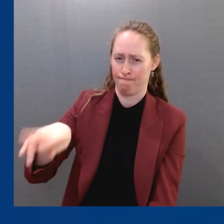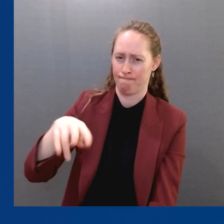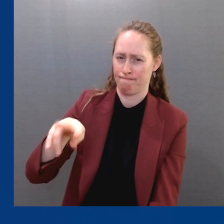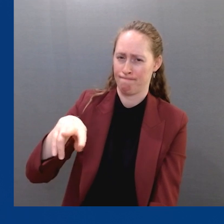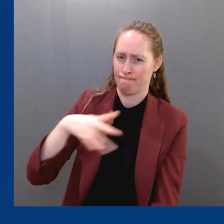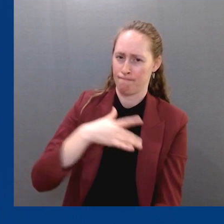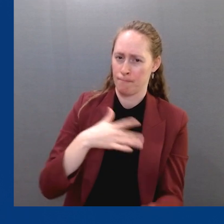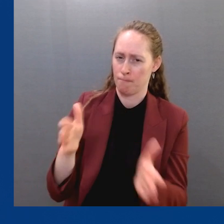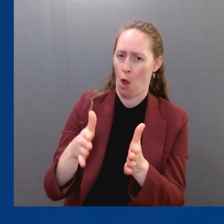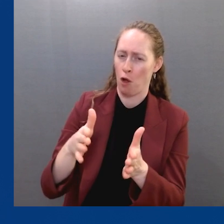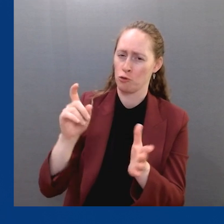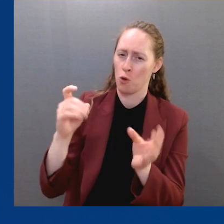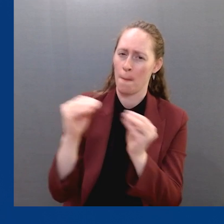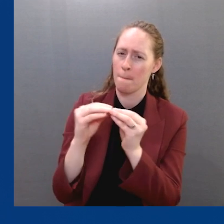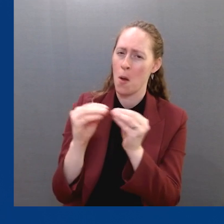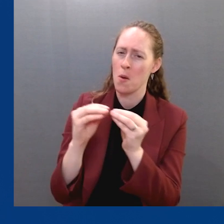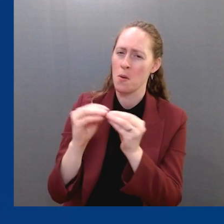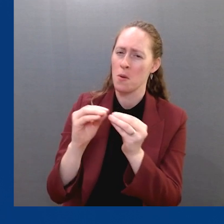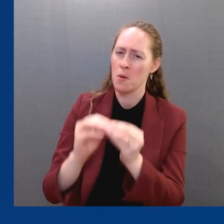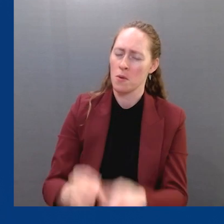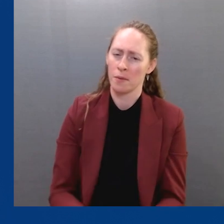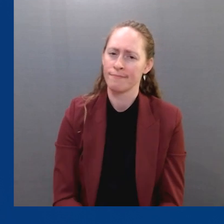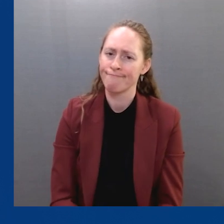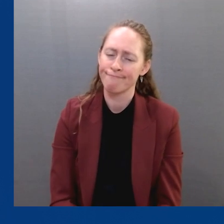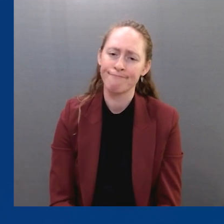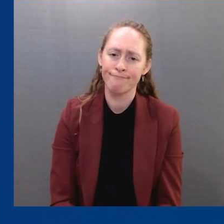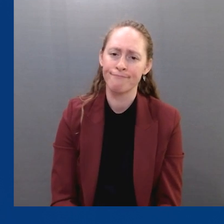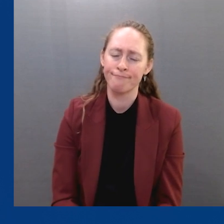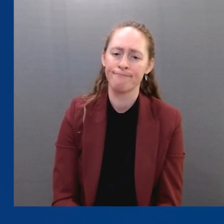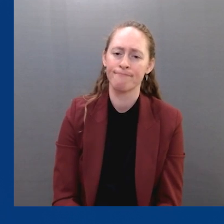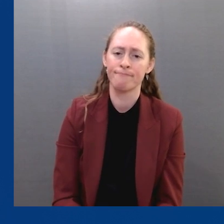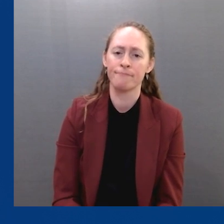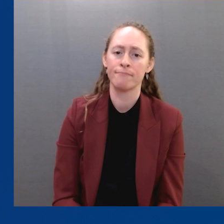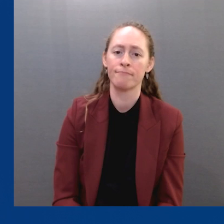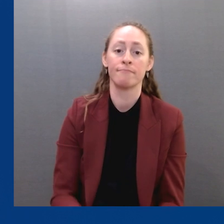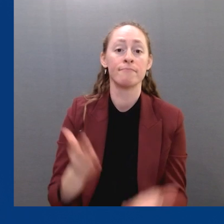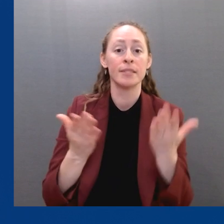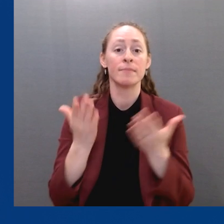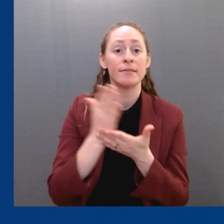with mild to moderate symptoms, who do home testing, who do not report it.